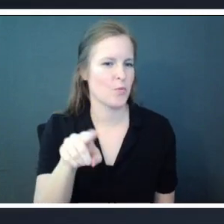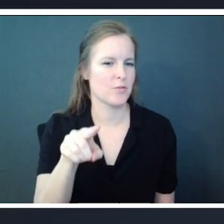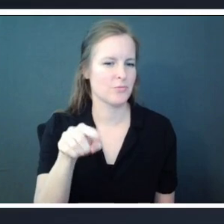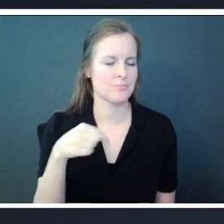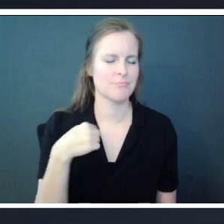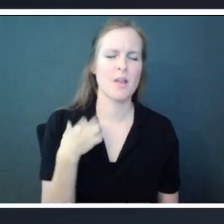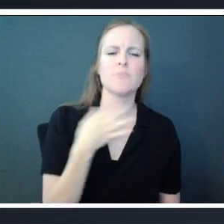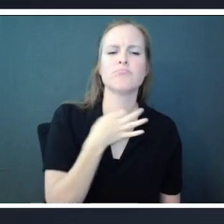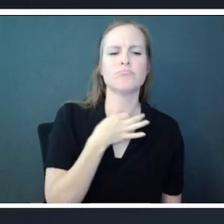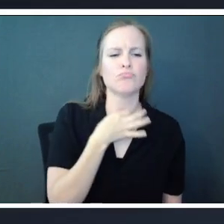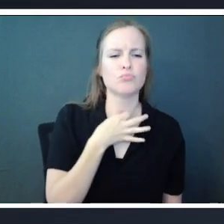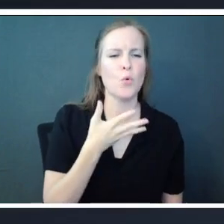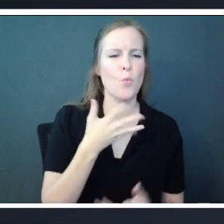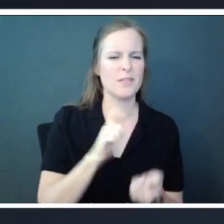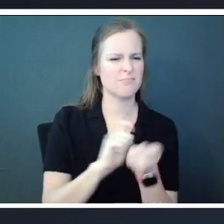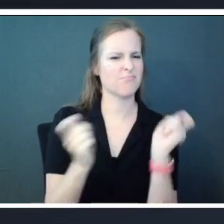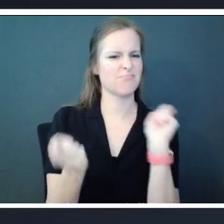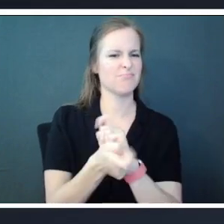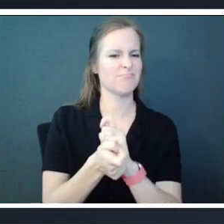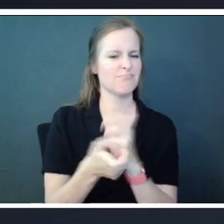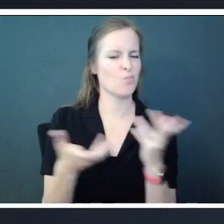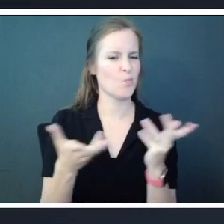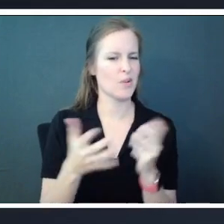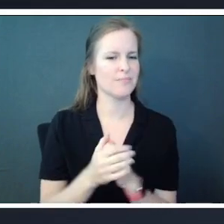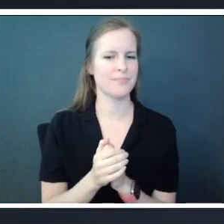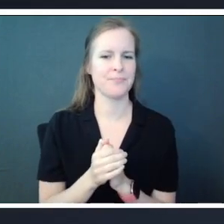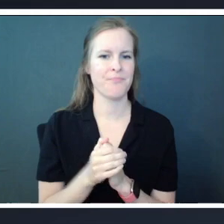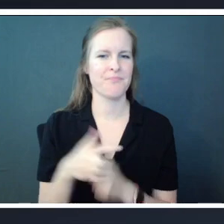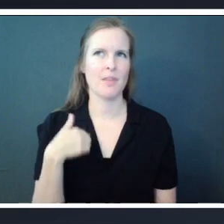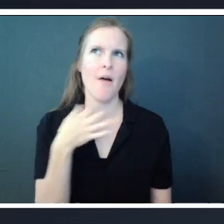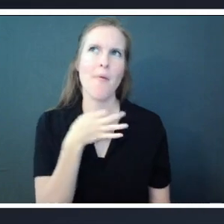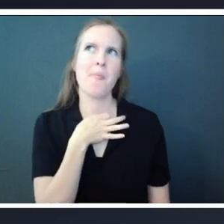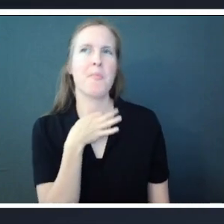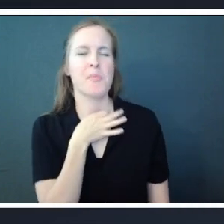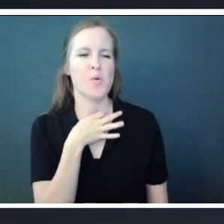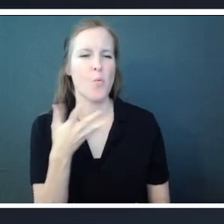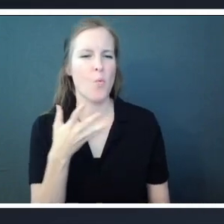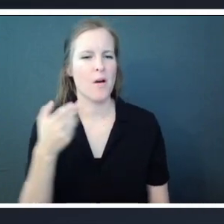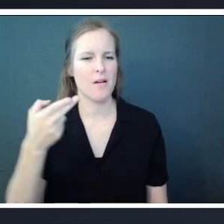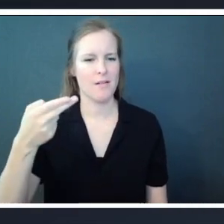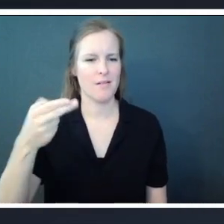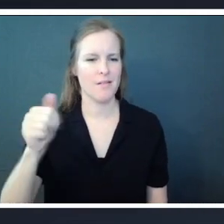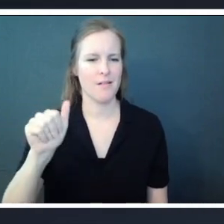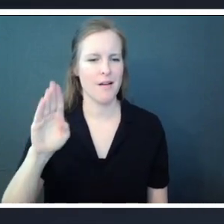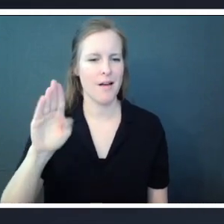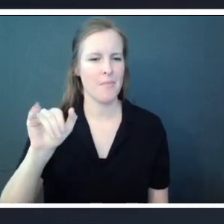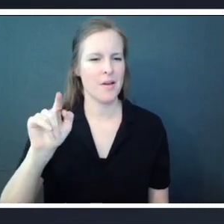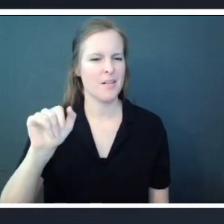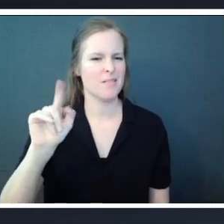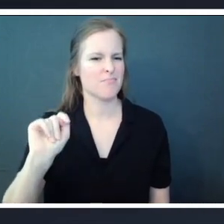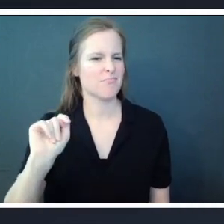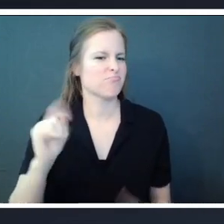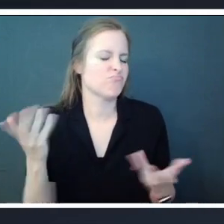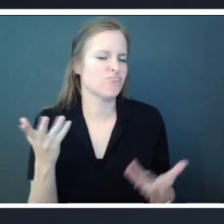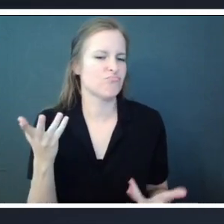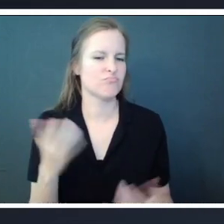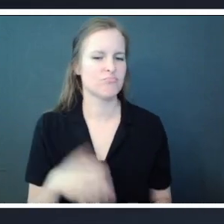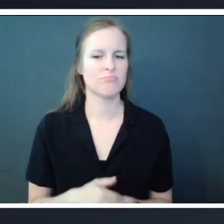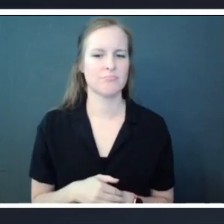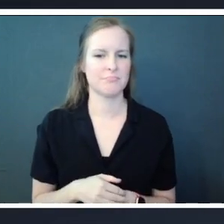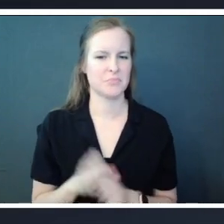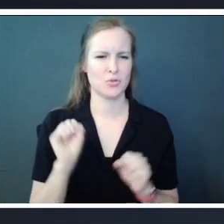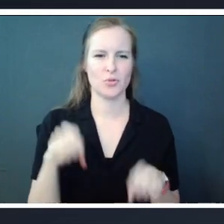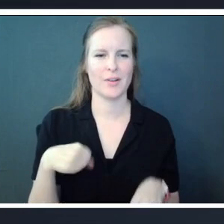adaptation? I wonder what is a habitat? All kinds of different things that you can wonder about.